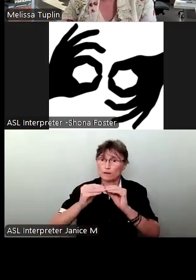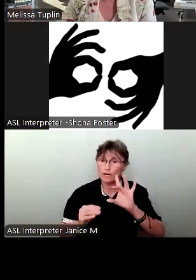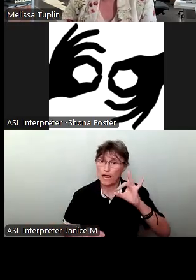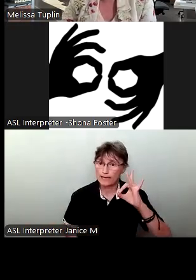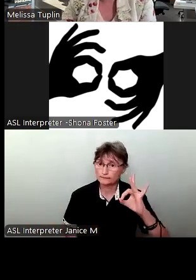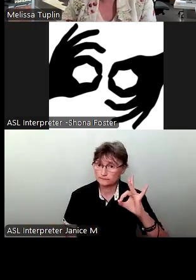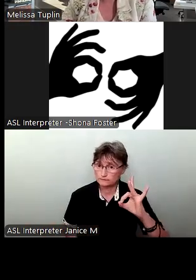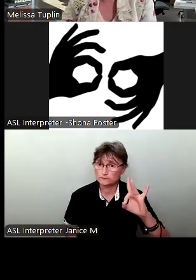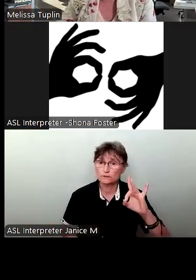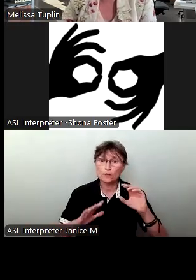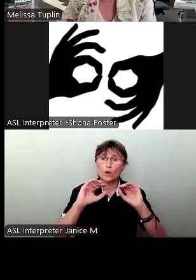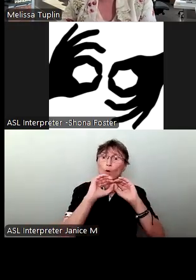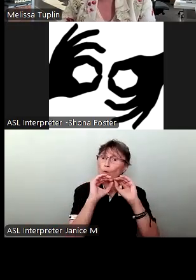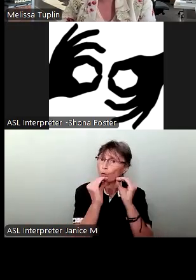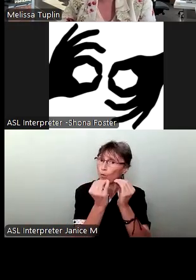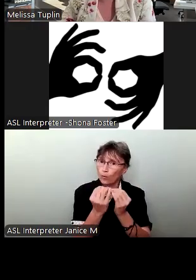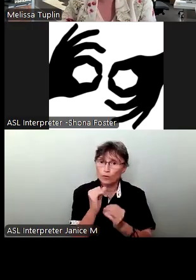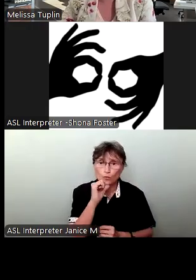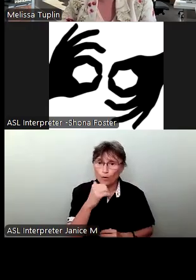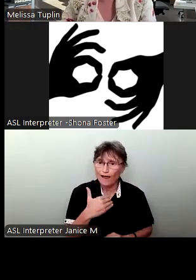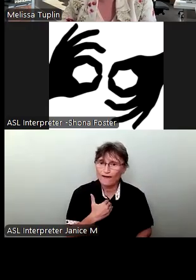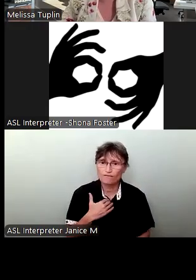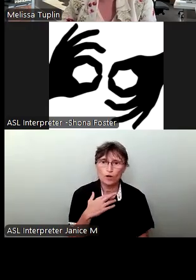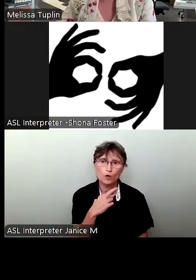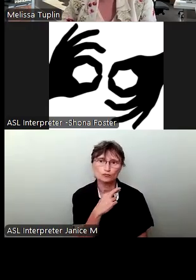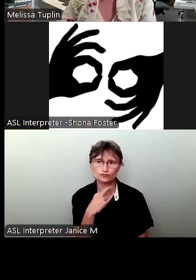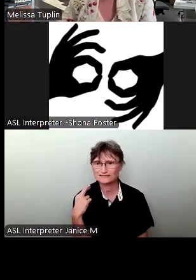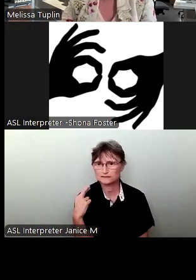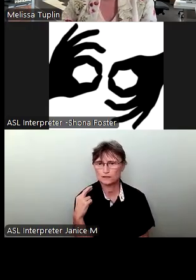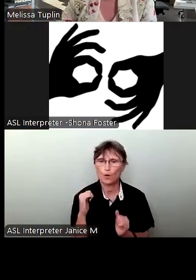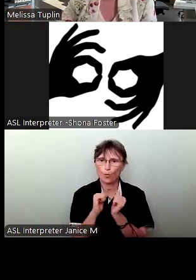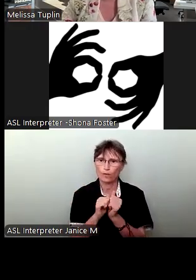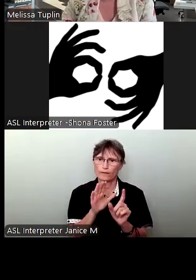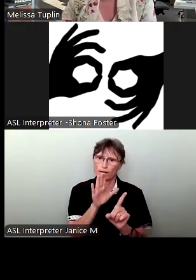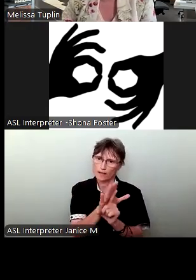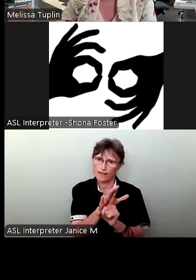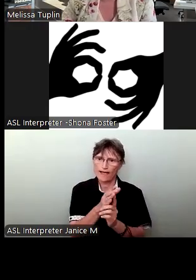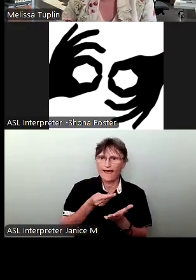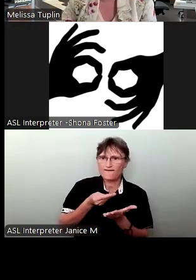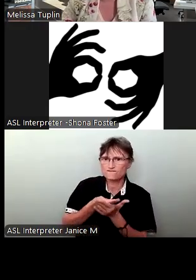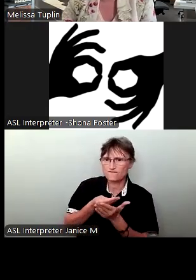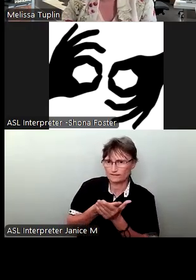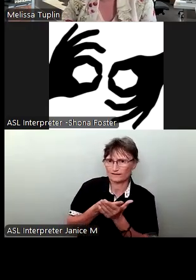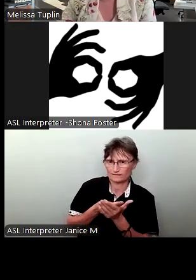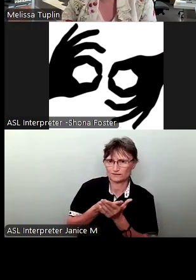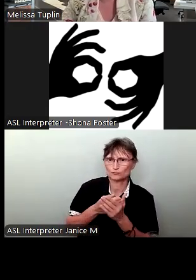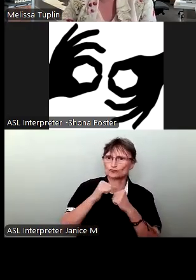does not present significant risk to its financial viability or unexplained disruption of activities